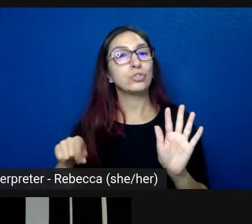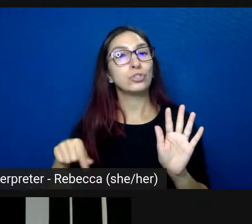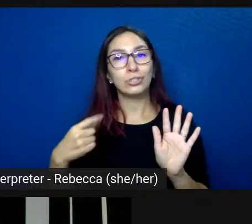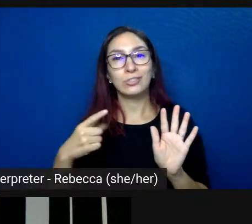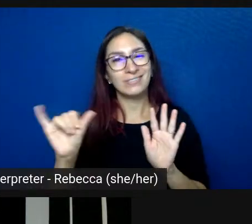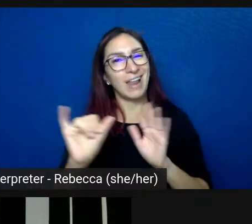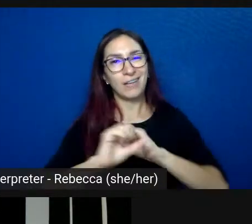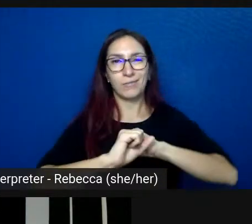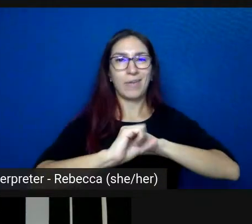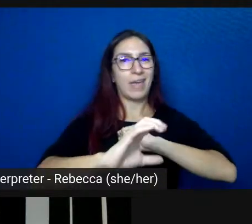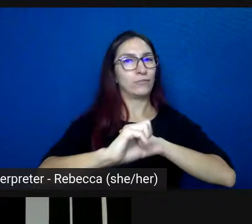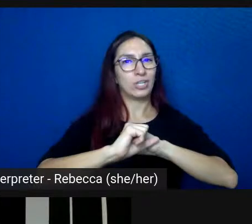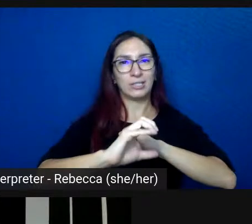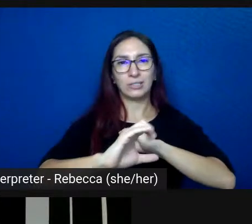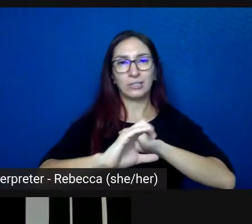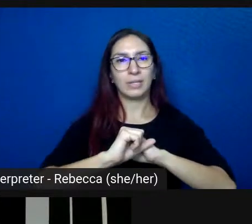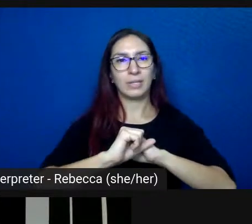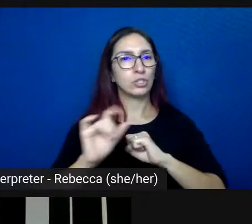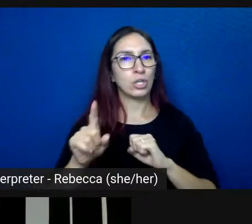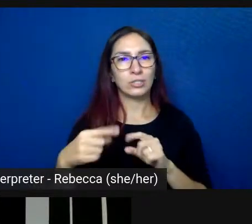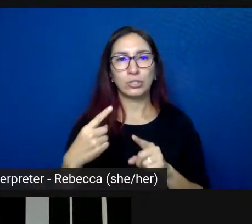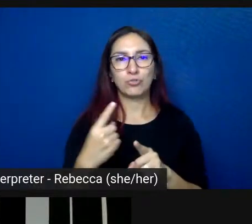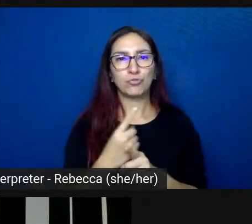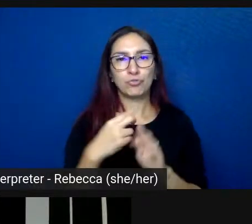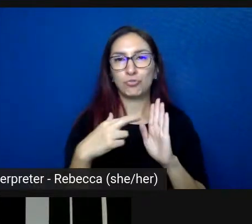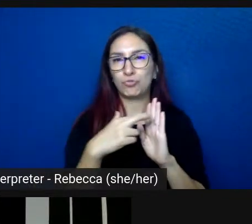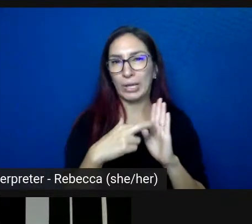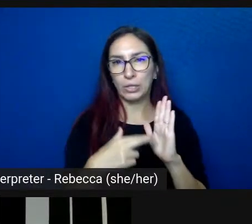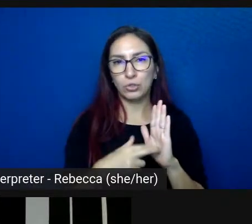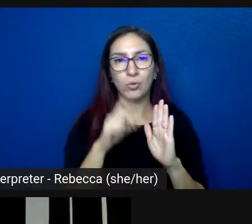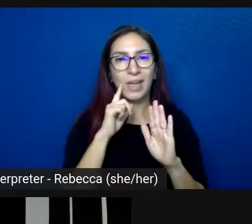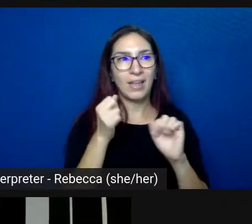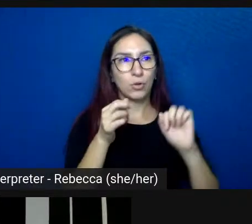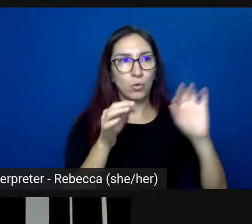This does not host the page. This is just like an advertisement.